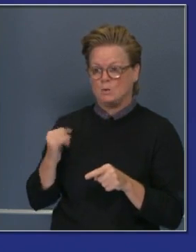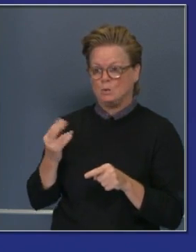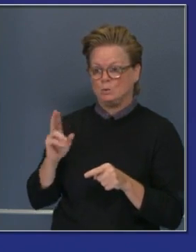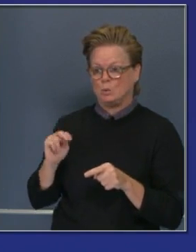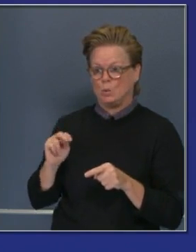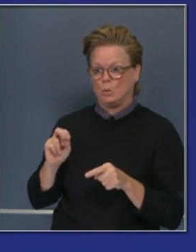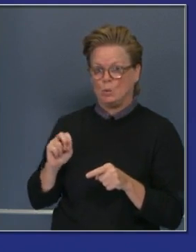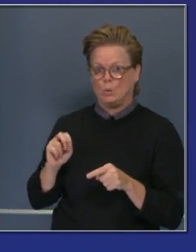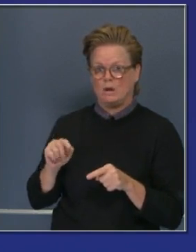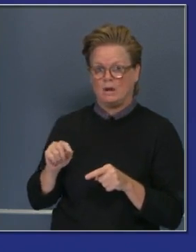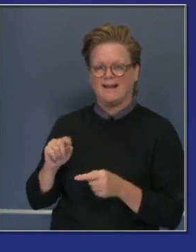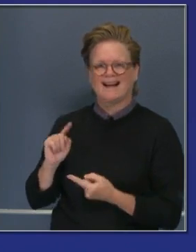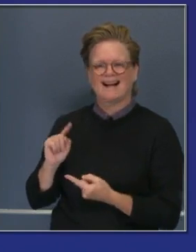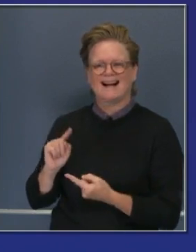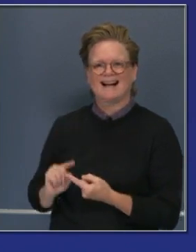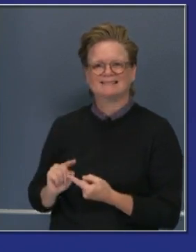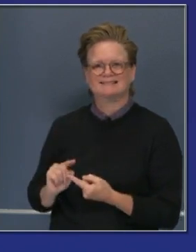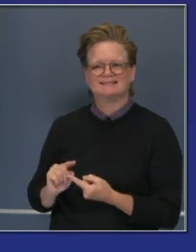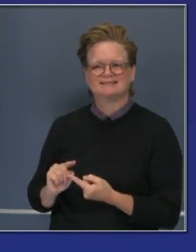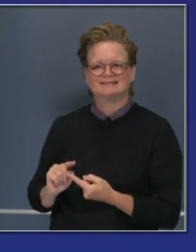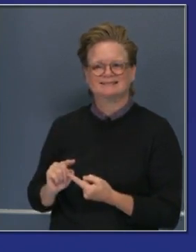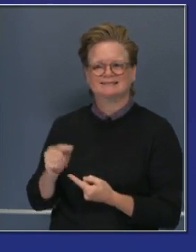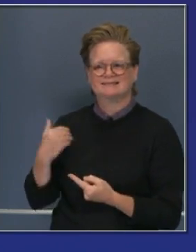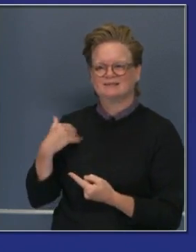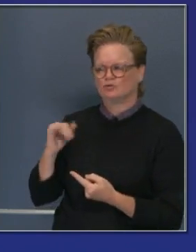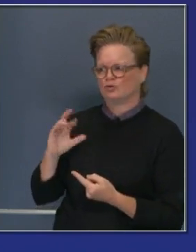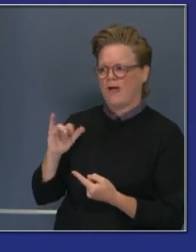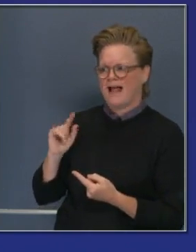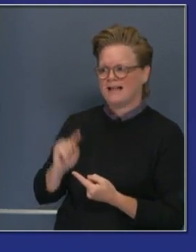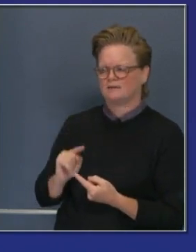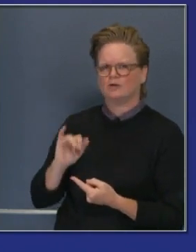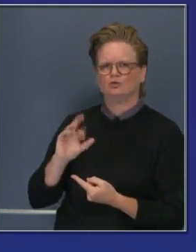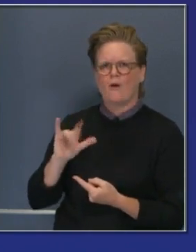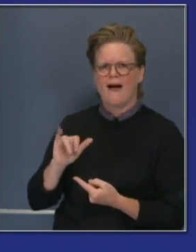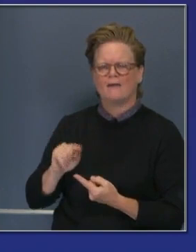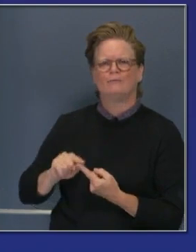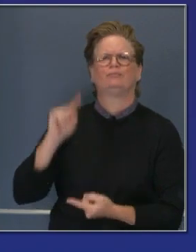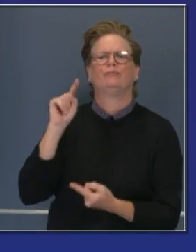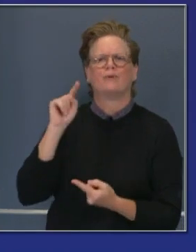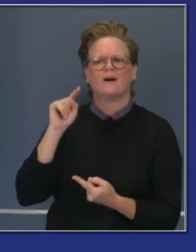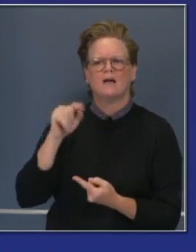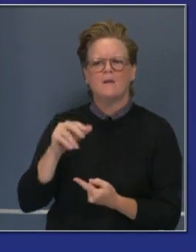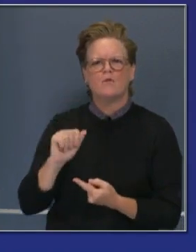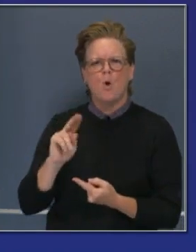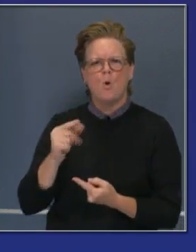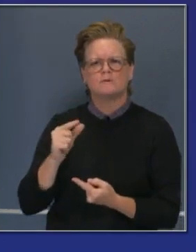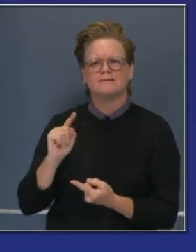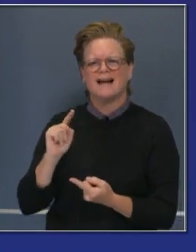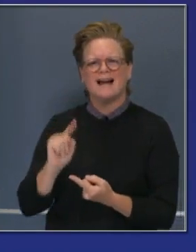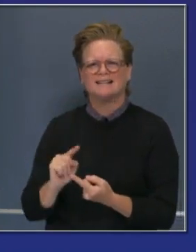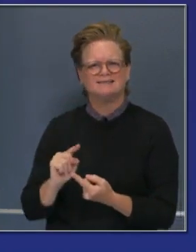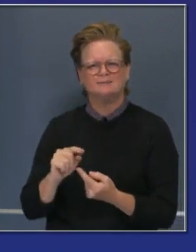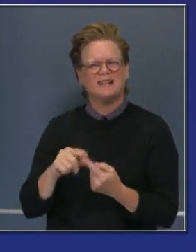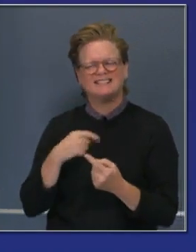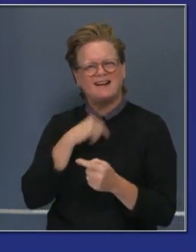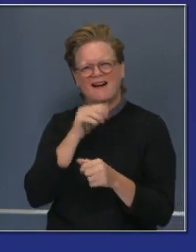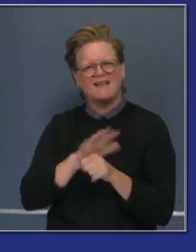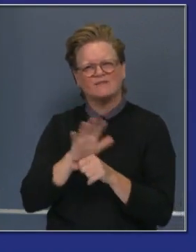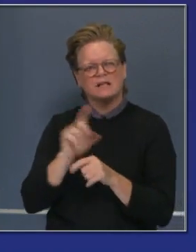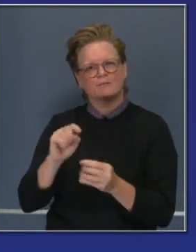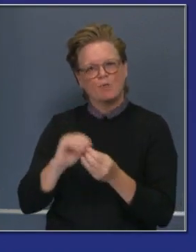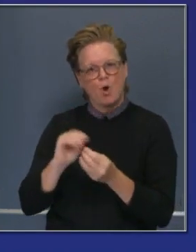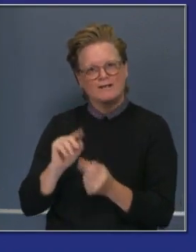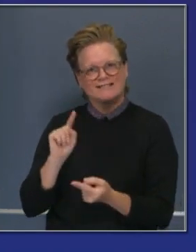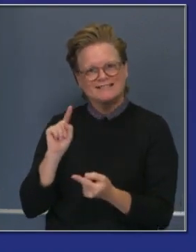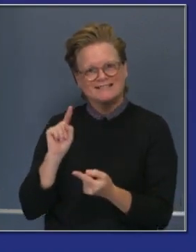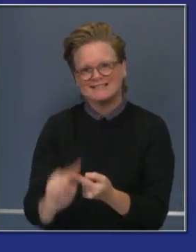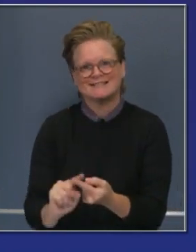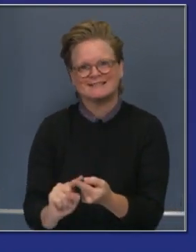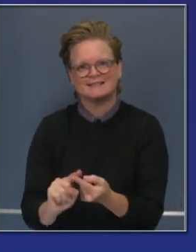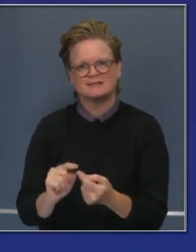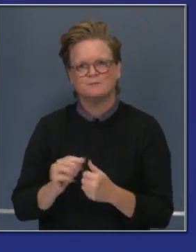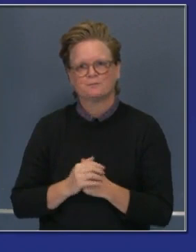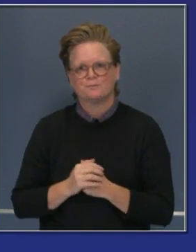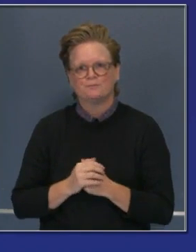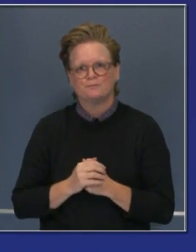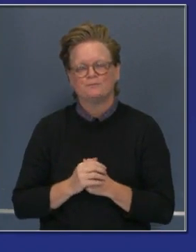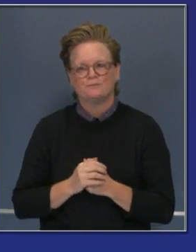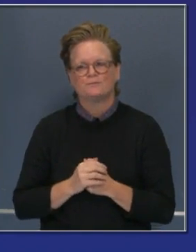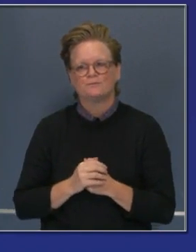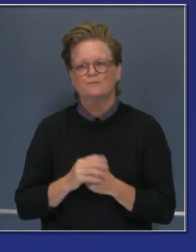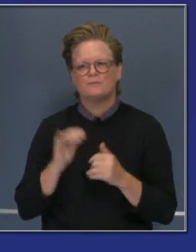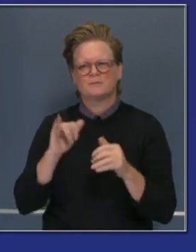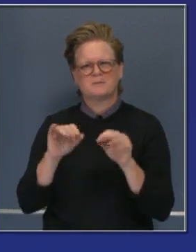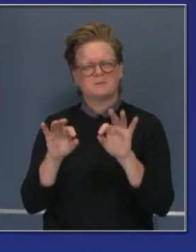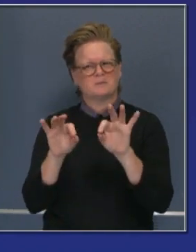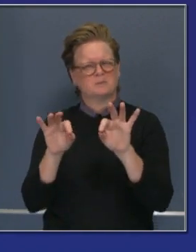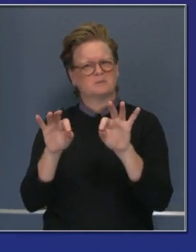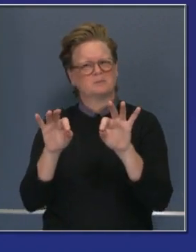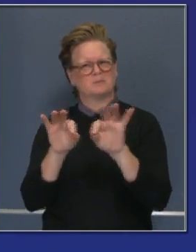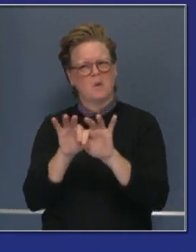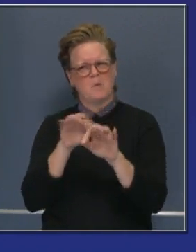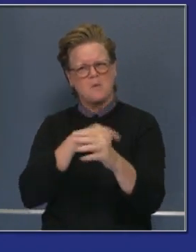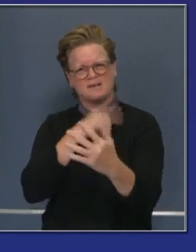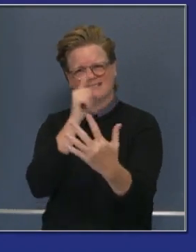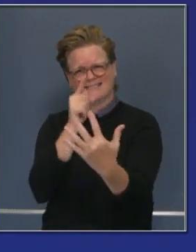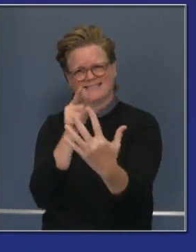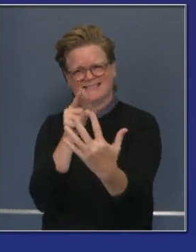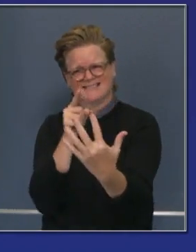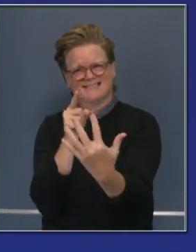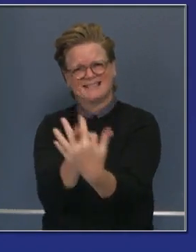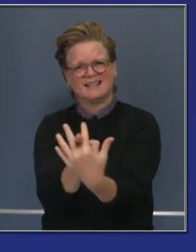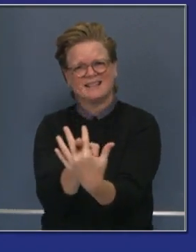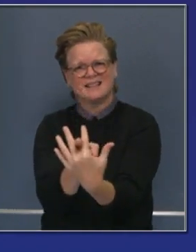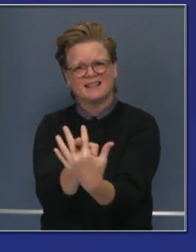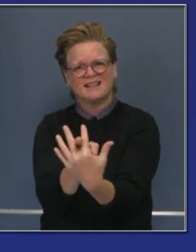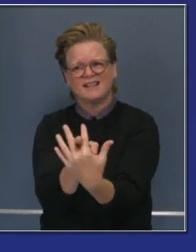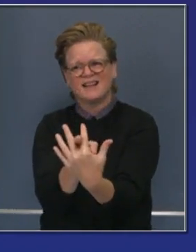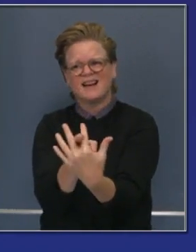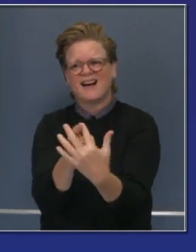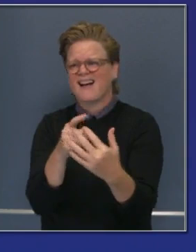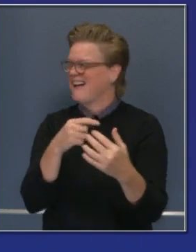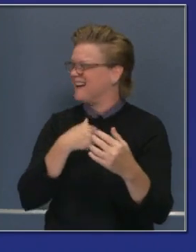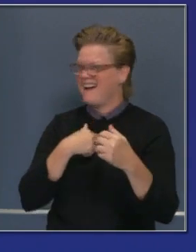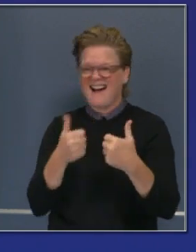WERE IN JUNE AND AT THE BEGINNING AND EVEN WHEN WE STARTED TO HAVE CERTAIN FITNESS -- BUSINESS SECTORS INCREASE ACTIVITIES, WE WERE LOWER THAN WE ARE TODAY, SO THIS IS AN